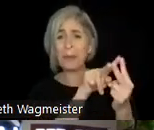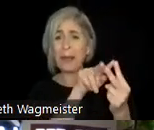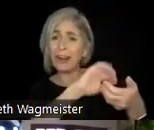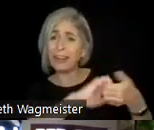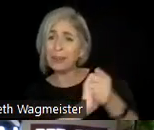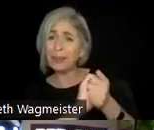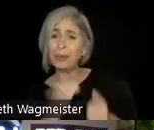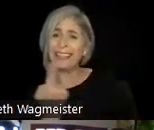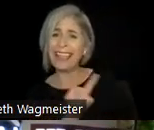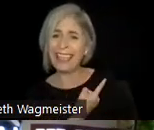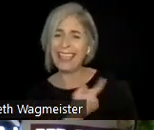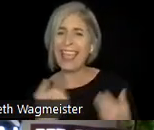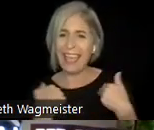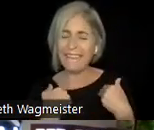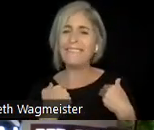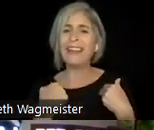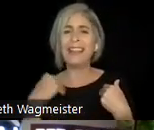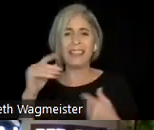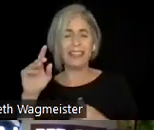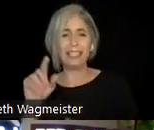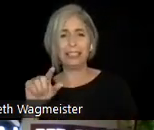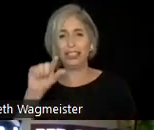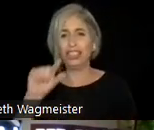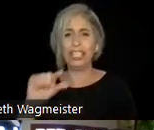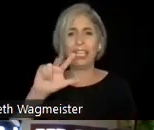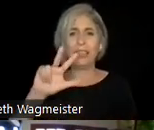all of the participants, excellent, great questions, I want it thank the